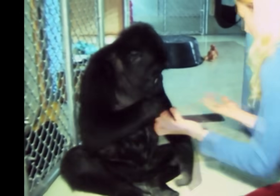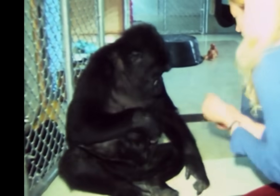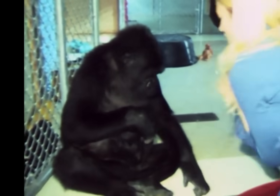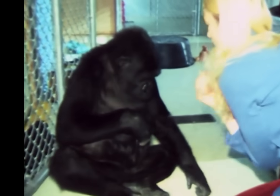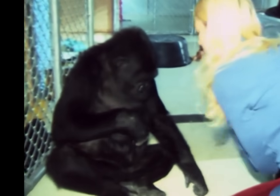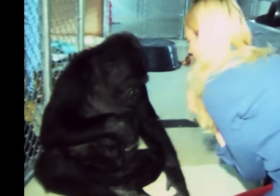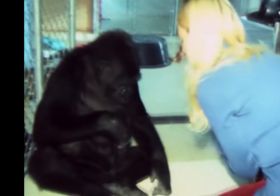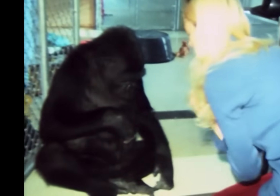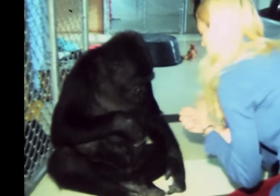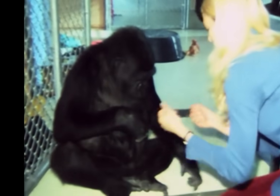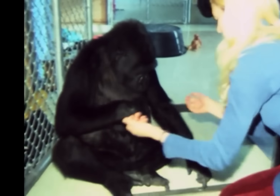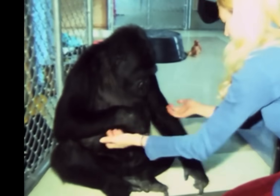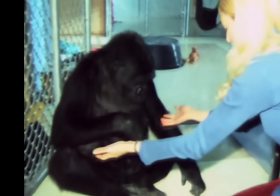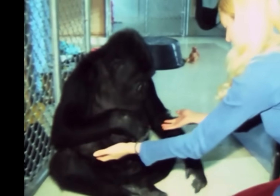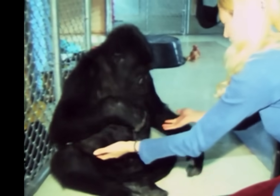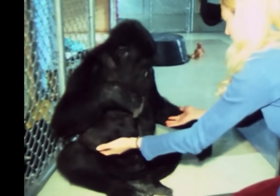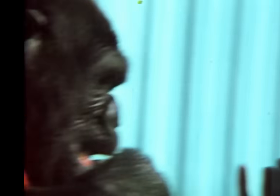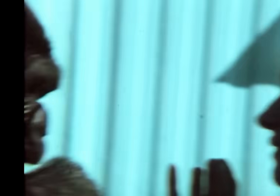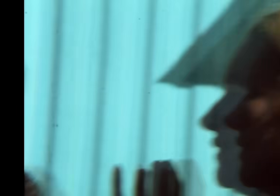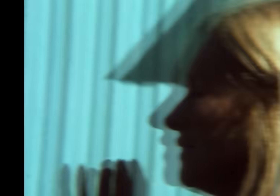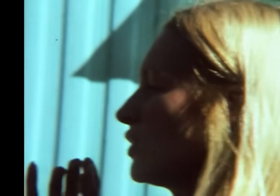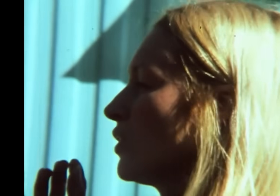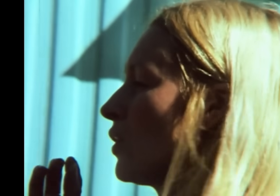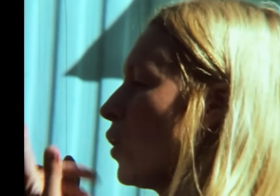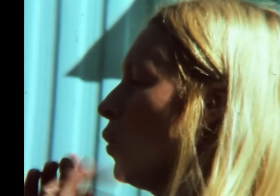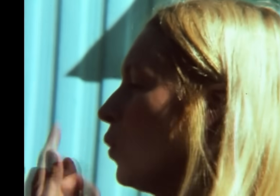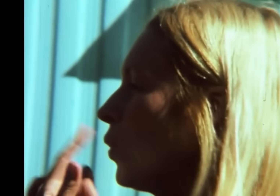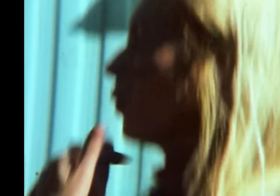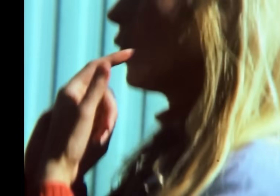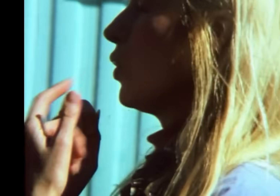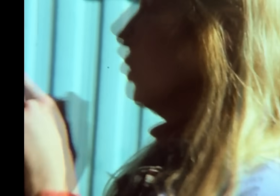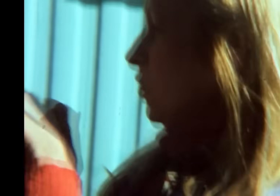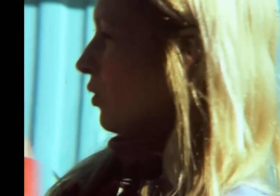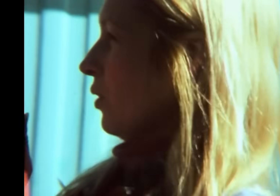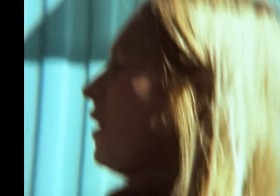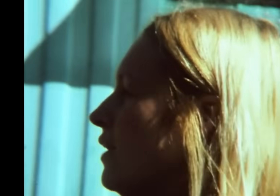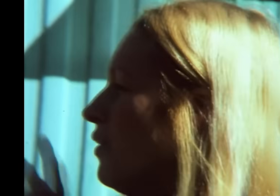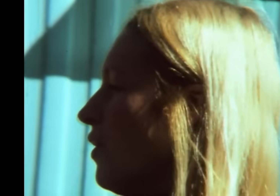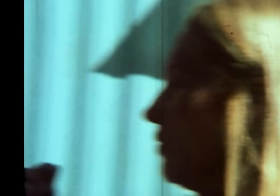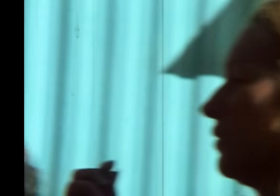the only person able to translate for the ape, which means there's a lot of interpreting being done by the translators.